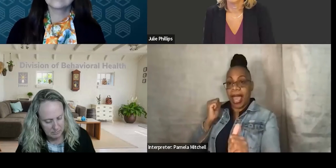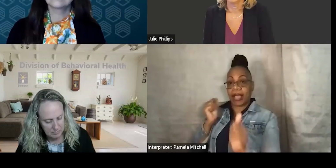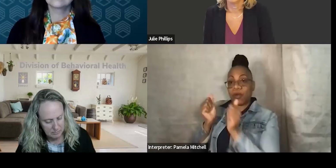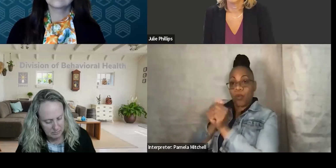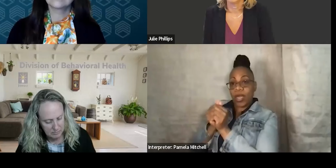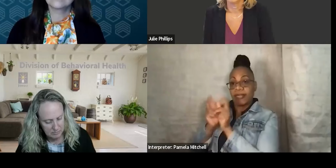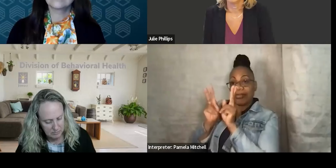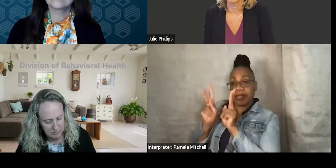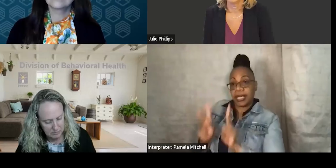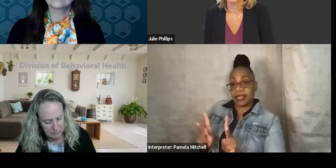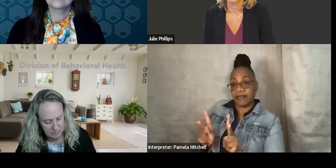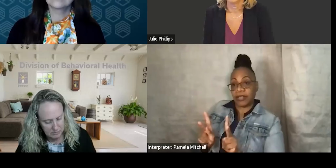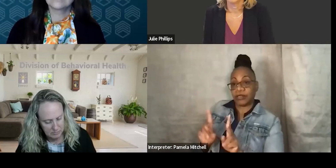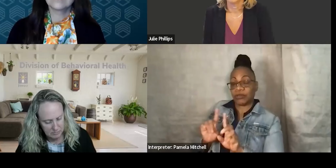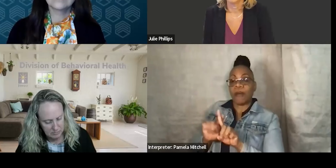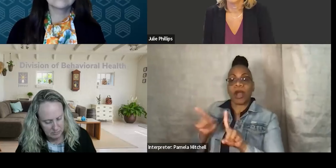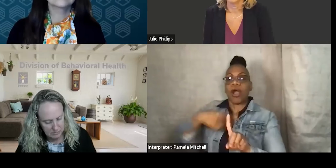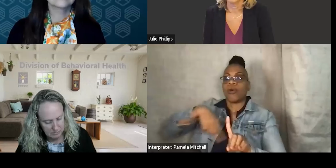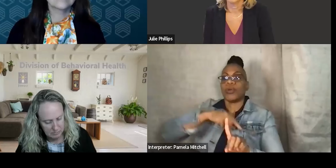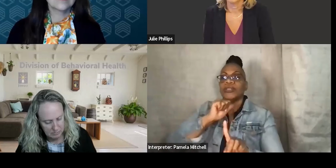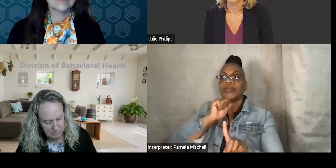But we did not put dividers in our vehicles.